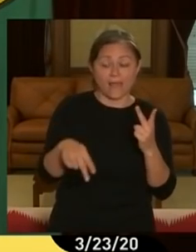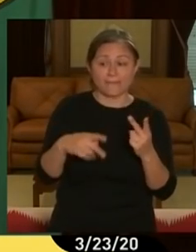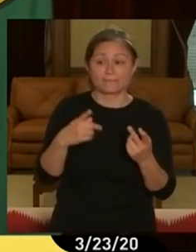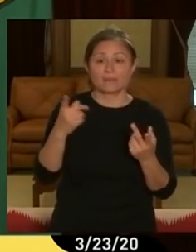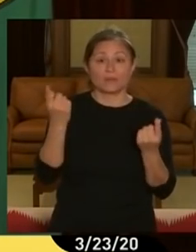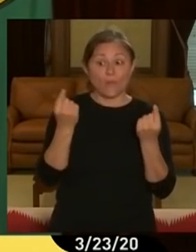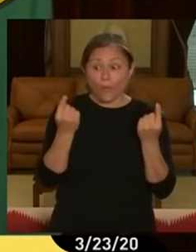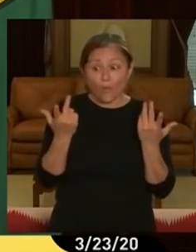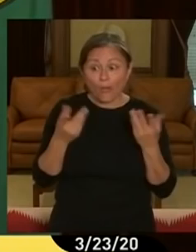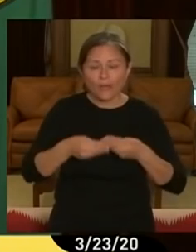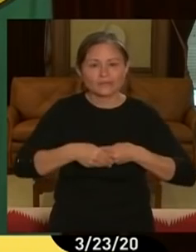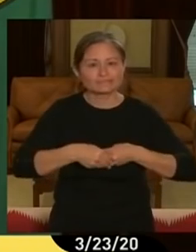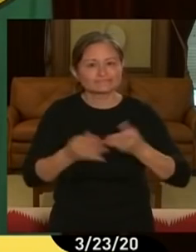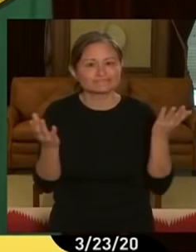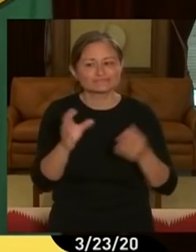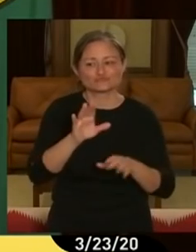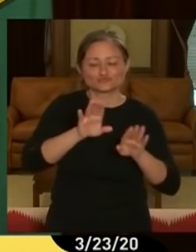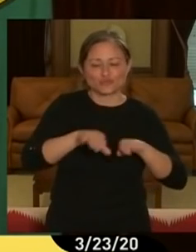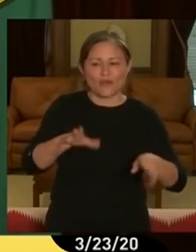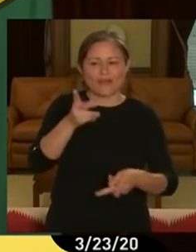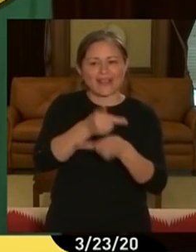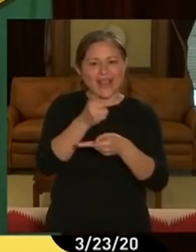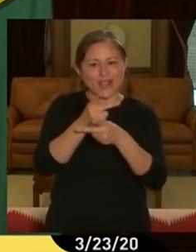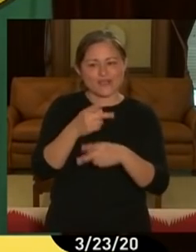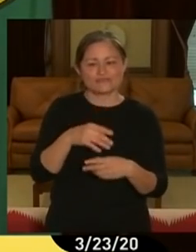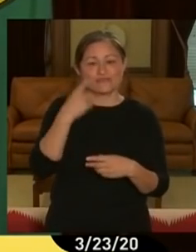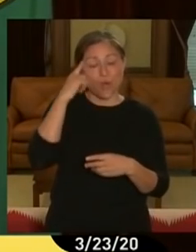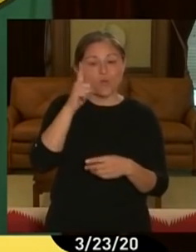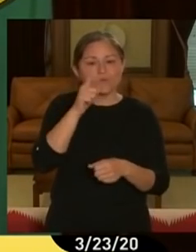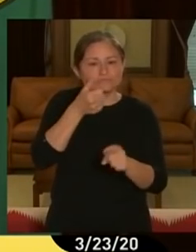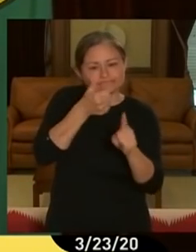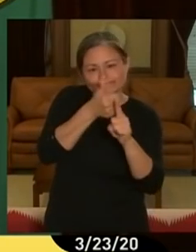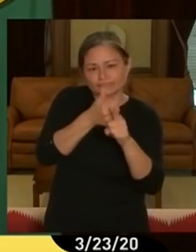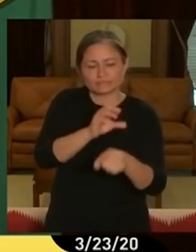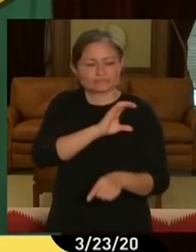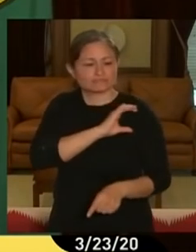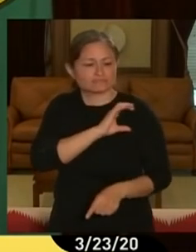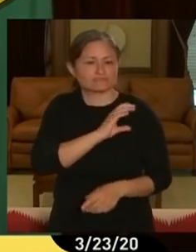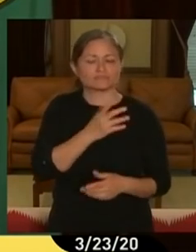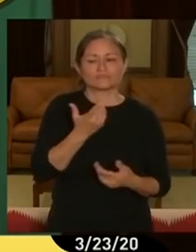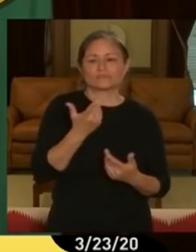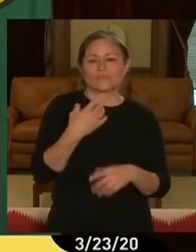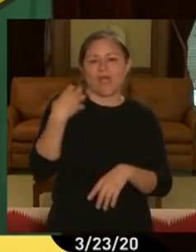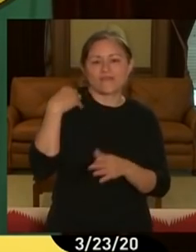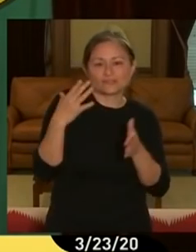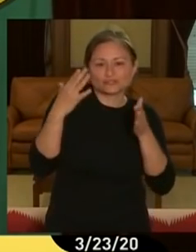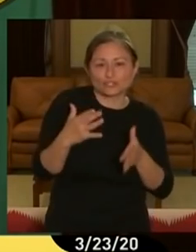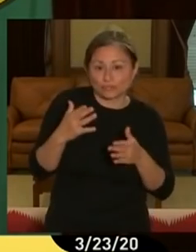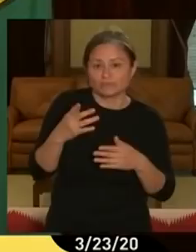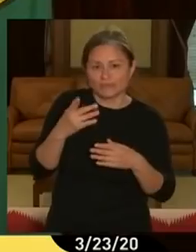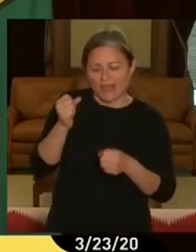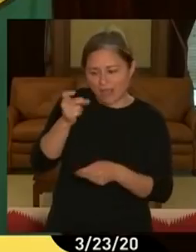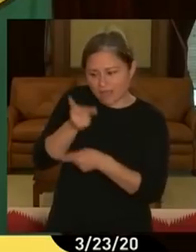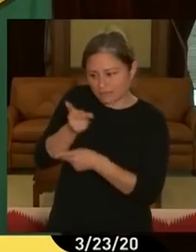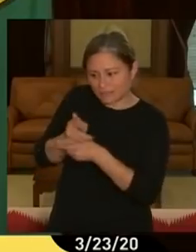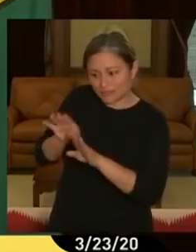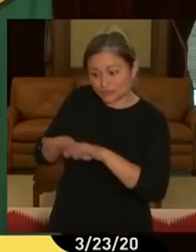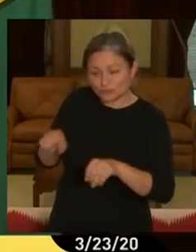I HAVE HEARD STORIES LIKE THE SCHOOL DISTRICTS IN TACOMA AND PUYALLUP THAT ARE LAUNCHING CHILDCARE SERVICES FOR OUR